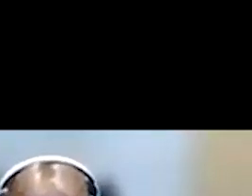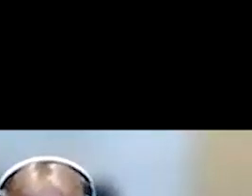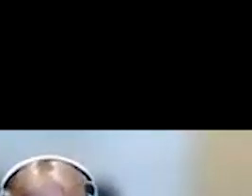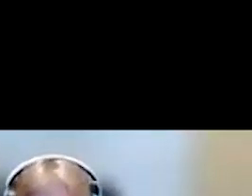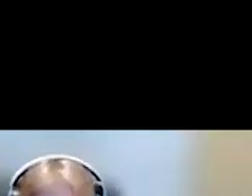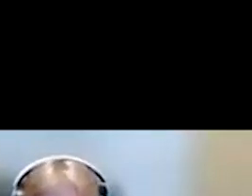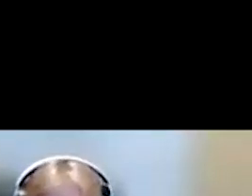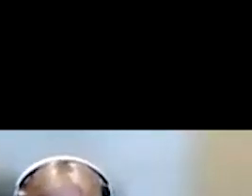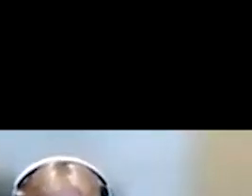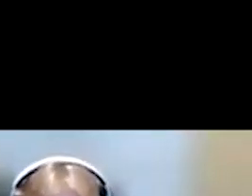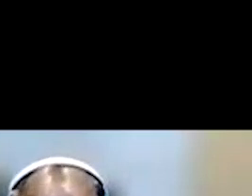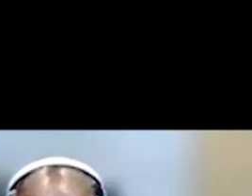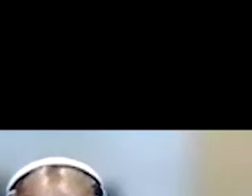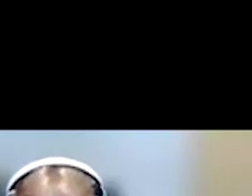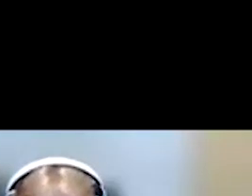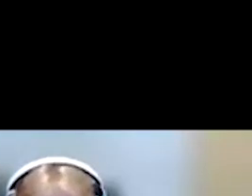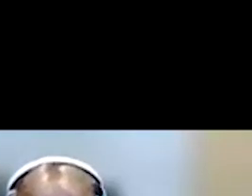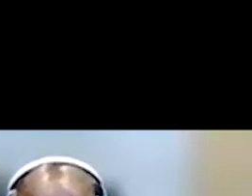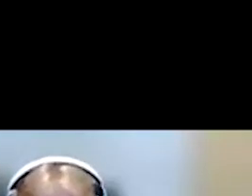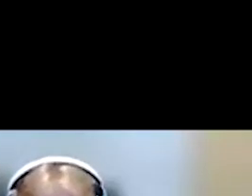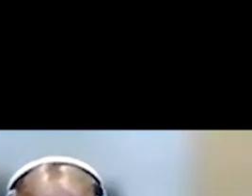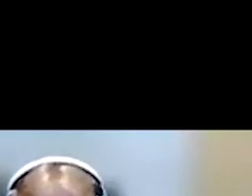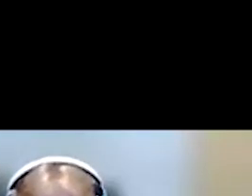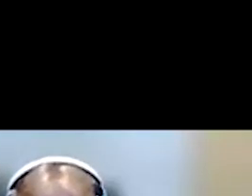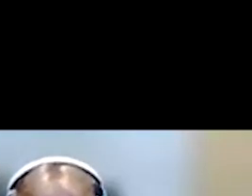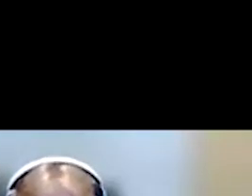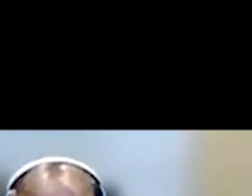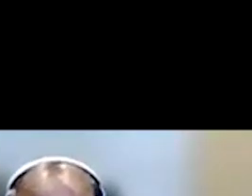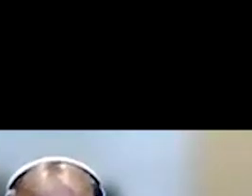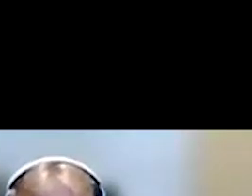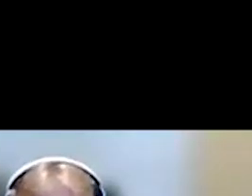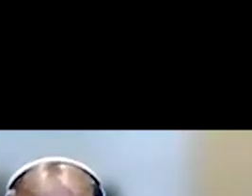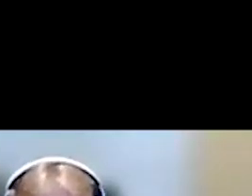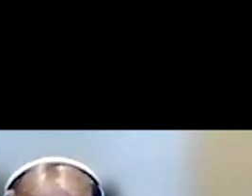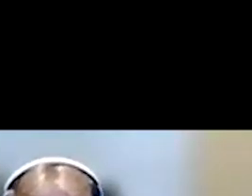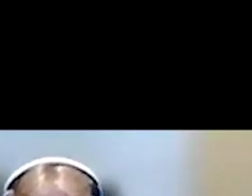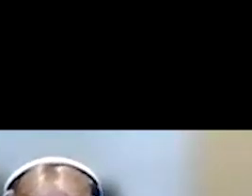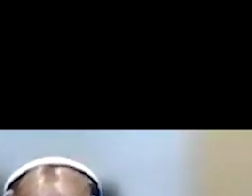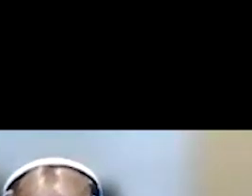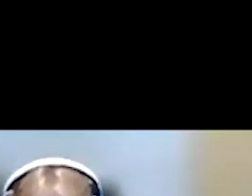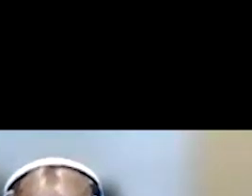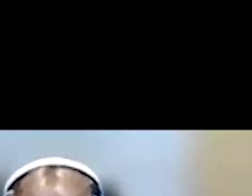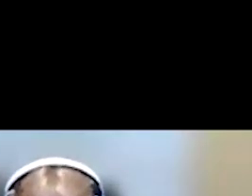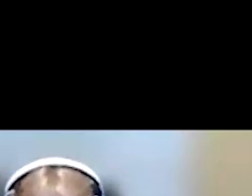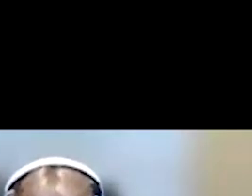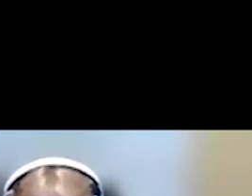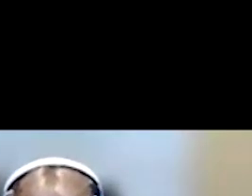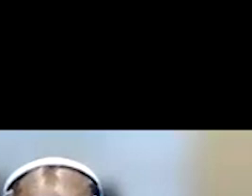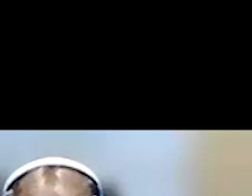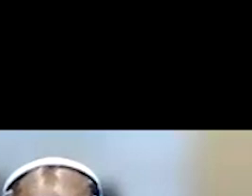So, the requirements are two different